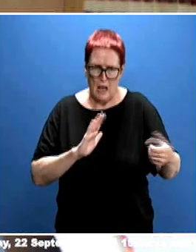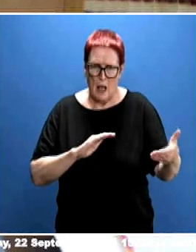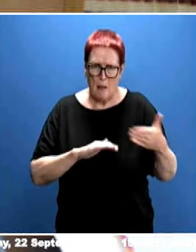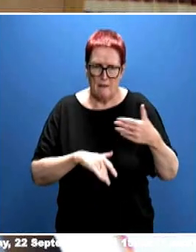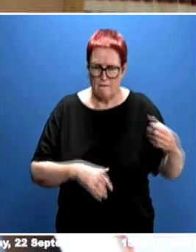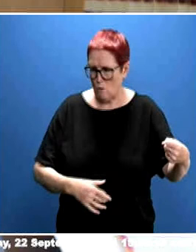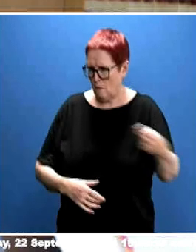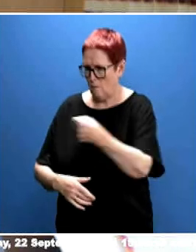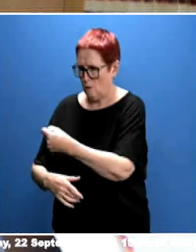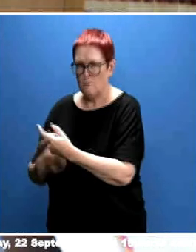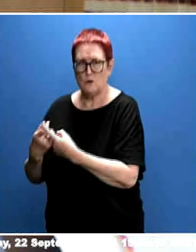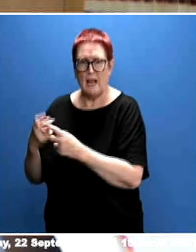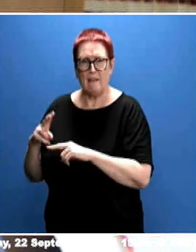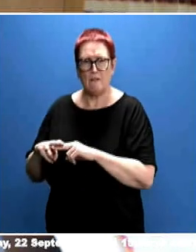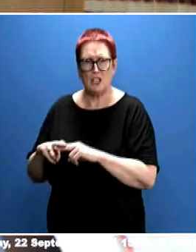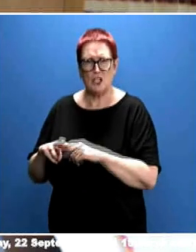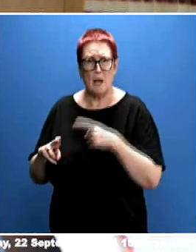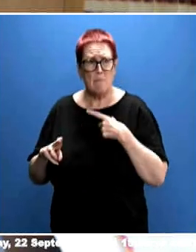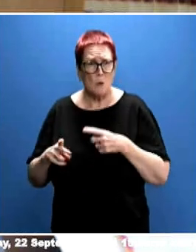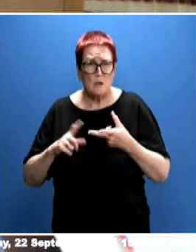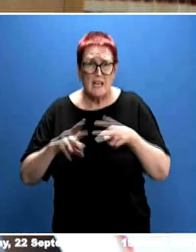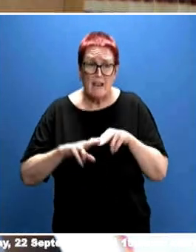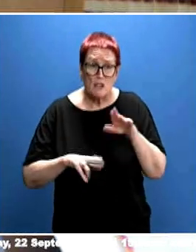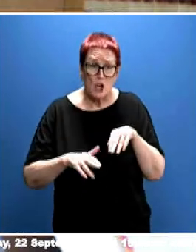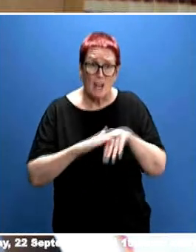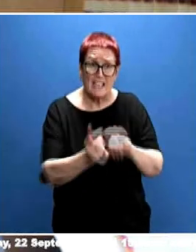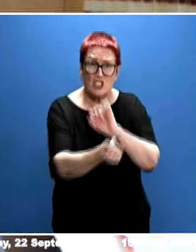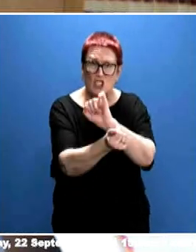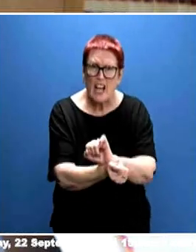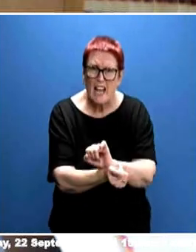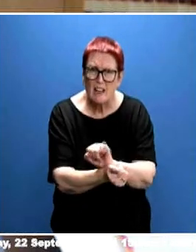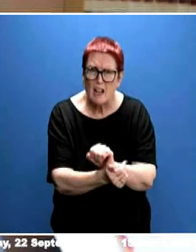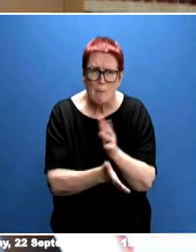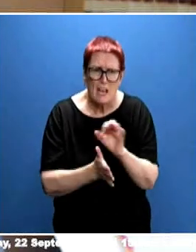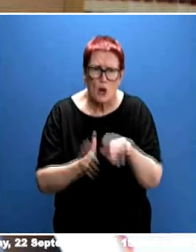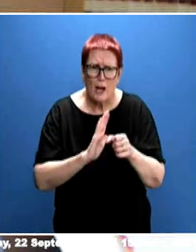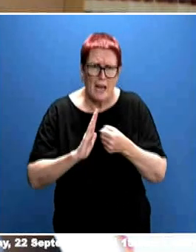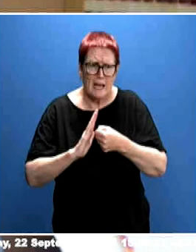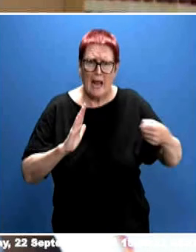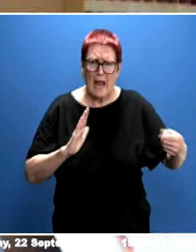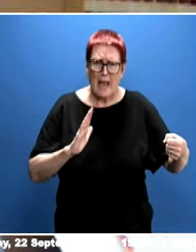because if they're in detention presumably they're not in care, are they? Oh yes, we have children in care who are